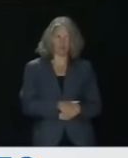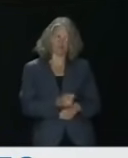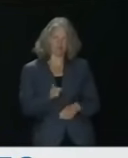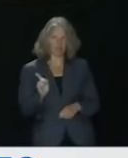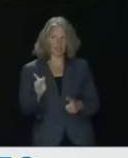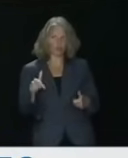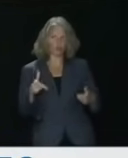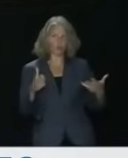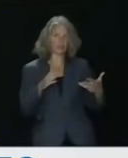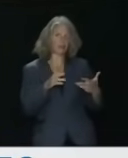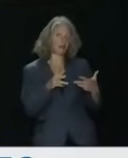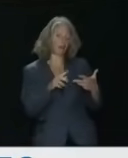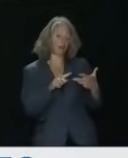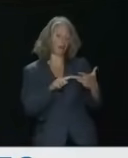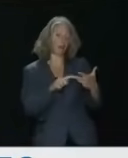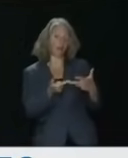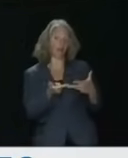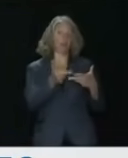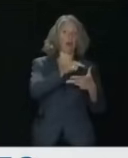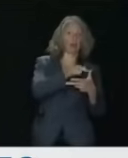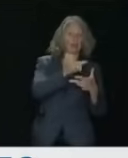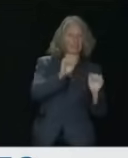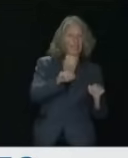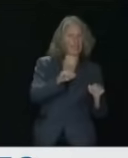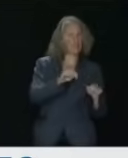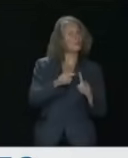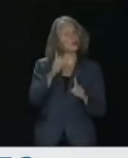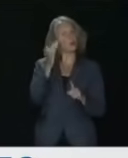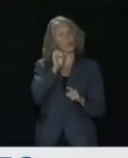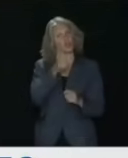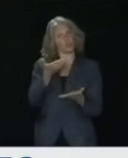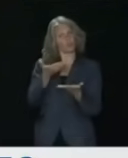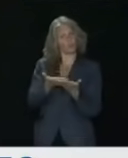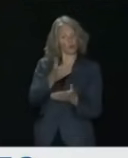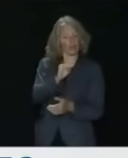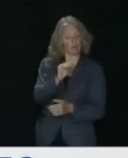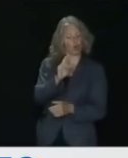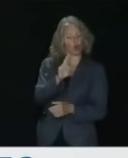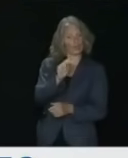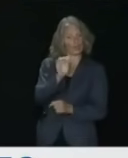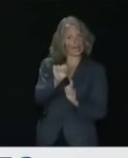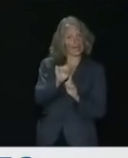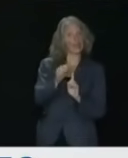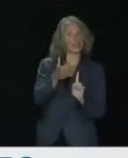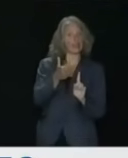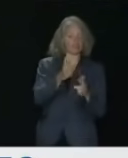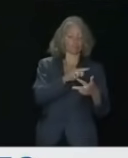AT ALL? WHY THIS ONLY A DISCRETIONARY RECOMMENDATION AND NEW SIMPLY